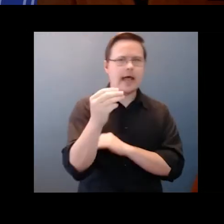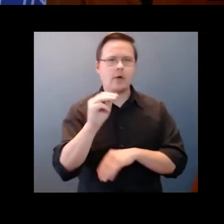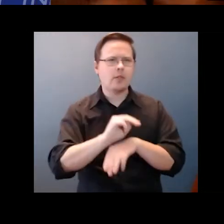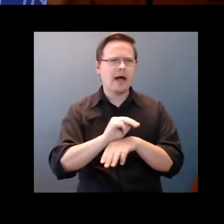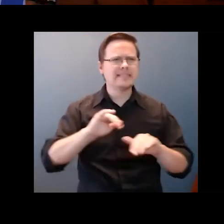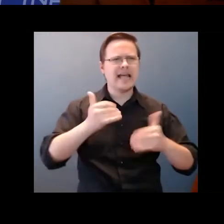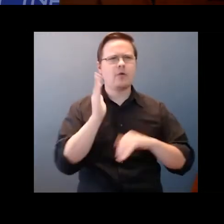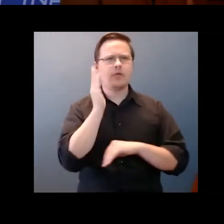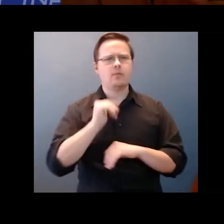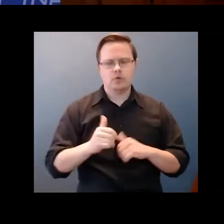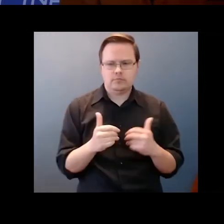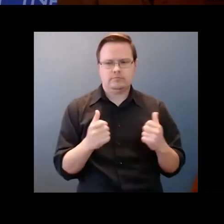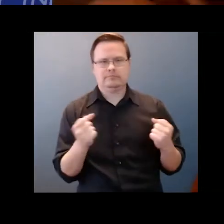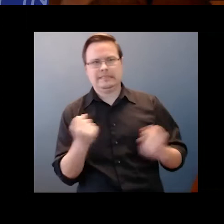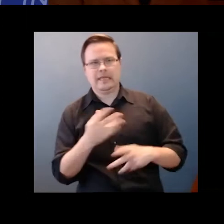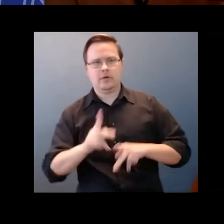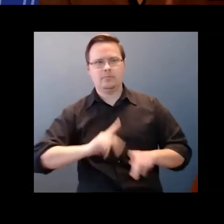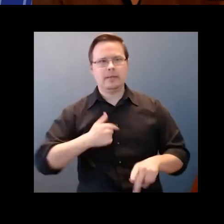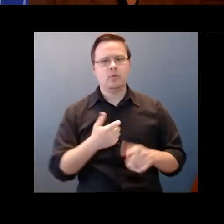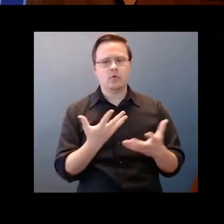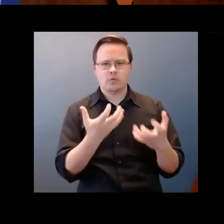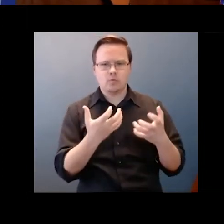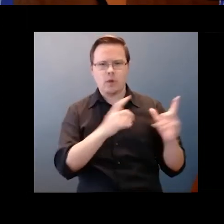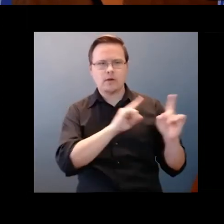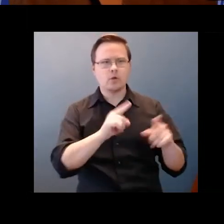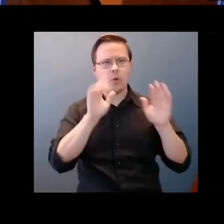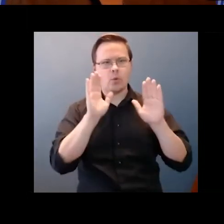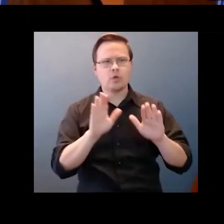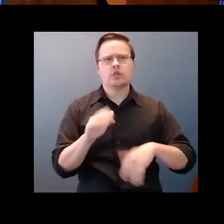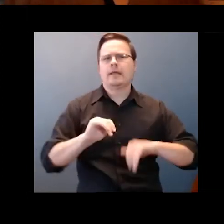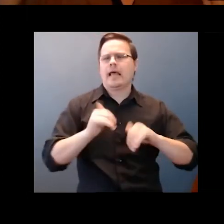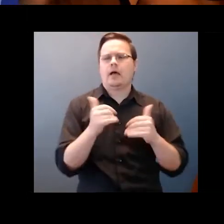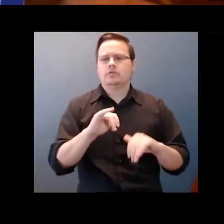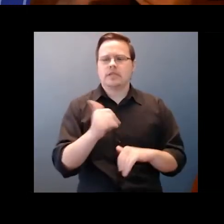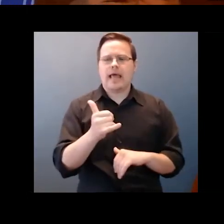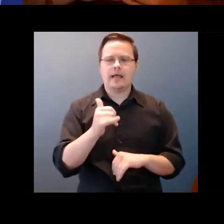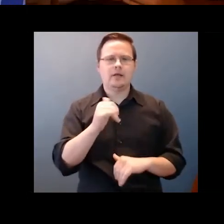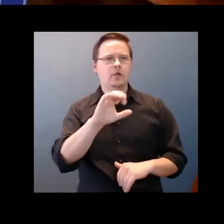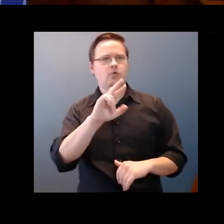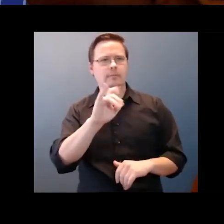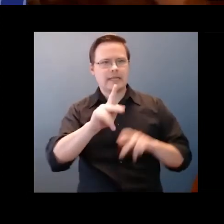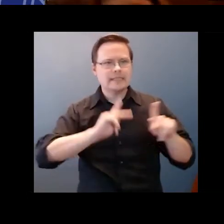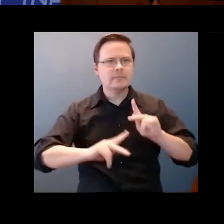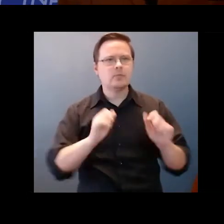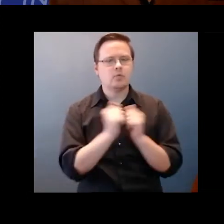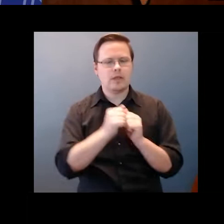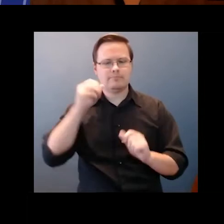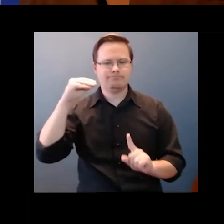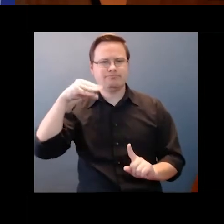chill people's desire to worship like how is that going to end up criminalizing people with surveillance data that's taken from way out of context.